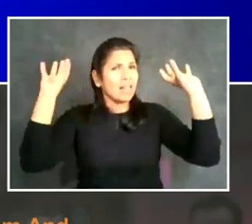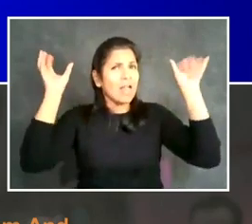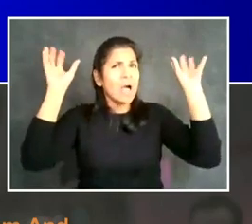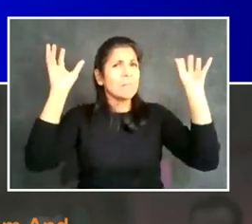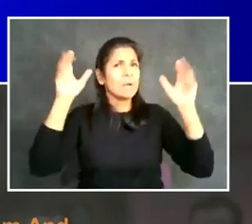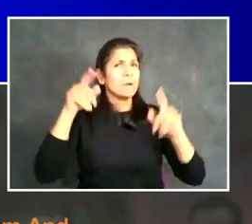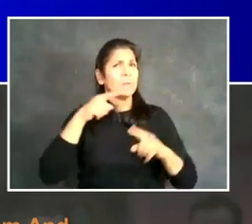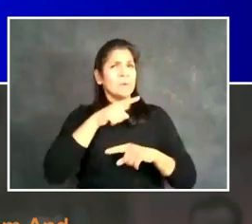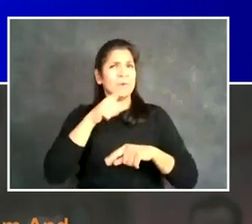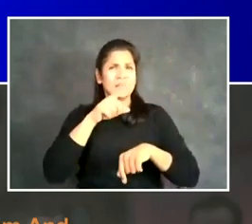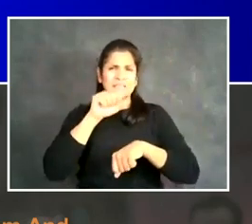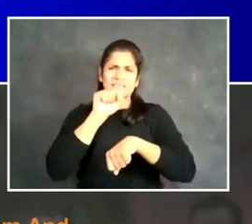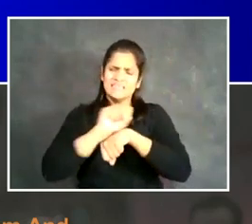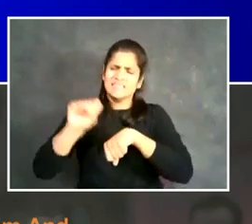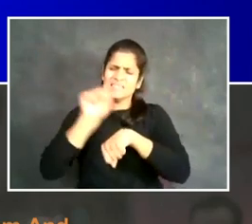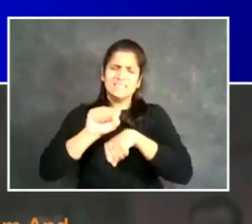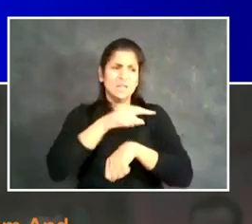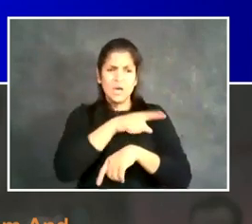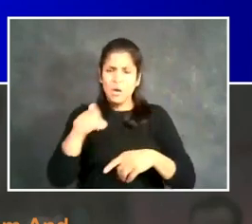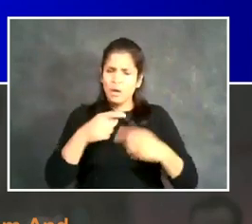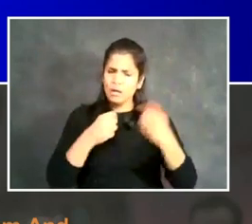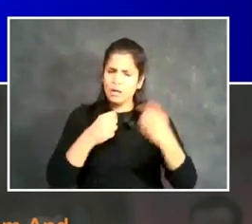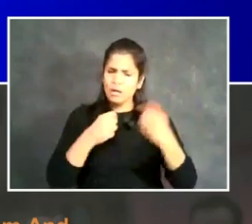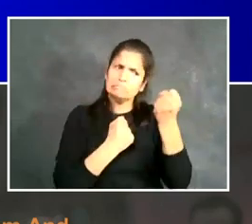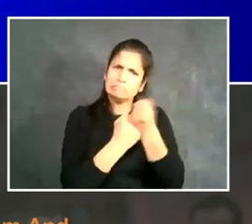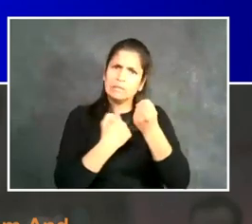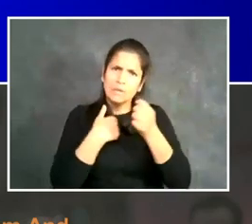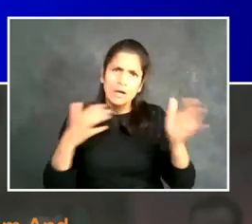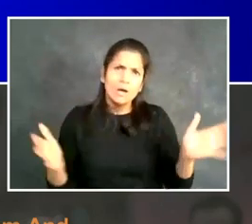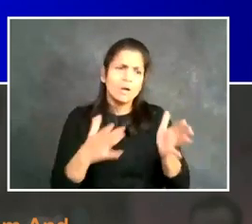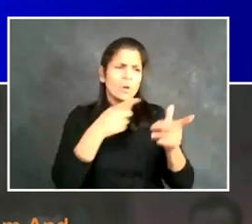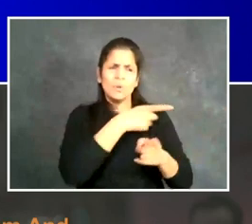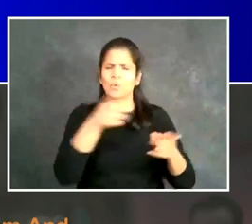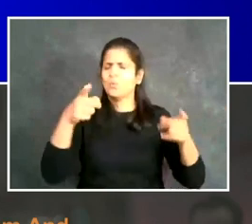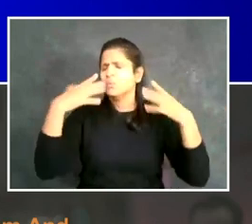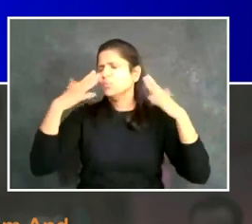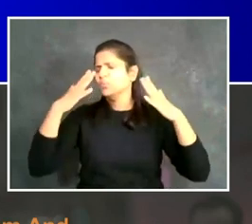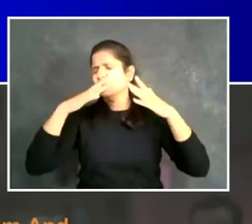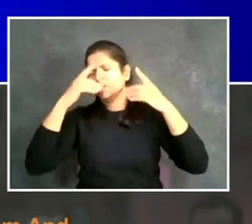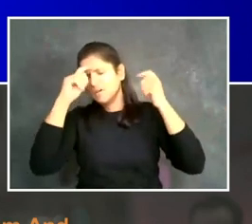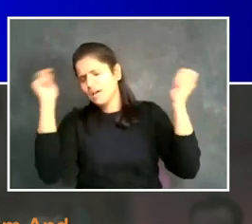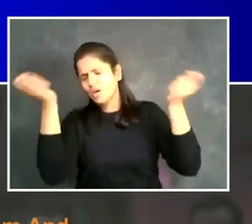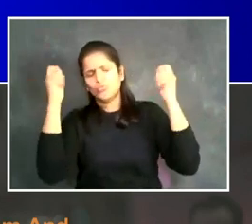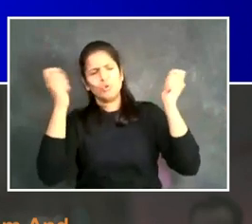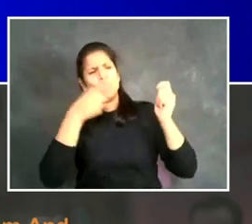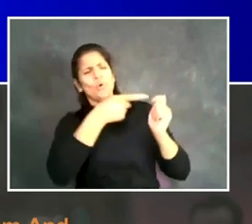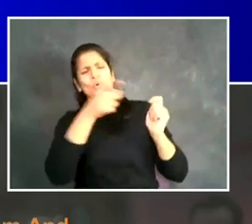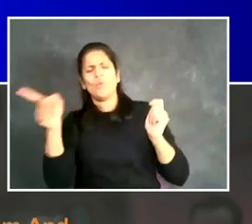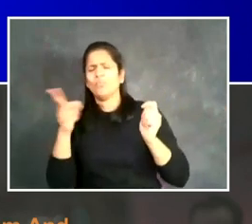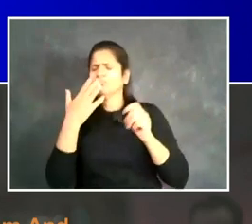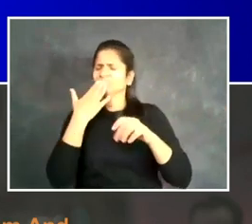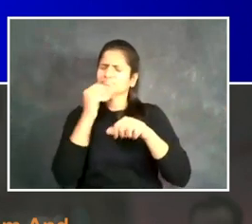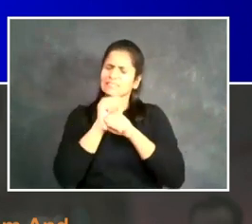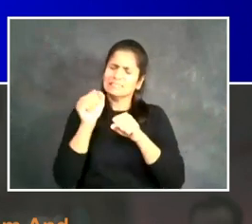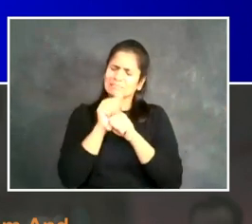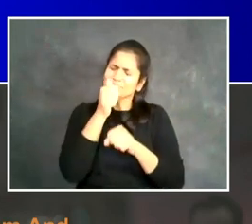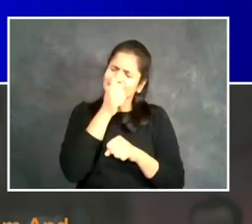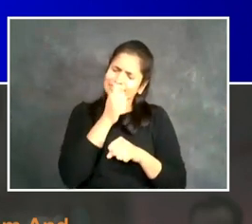THEY HAVE INSPIRED A CITY AND A